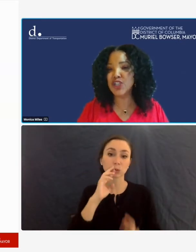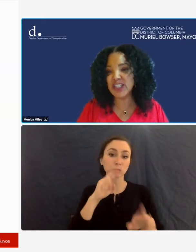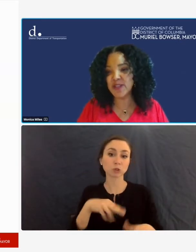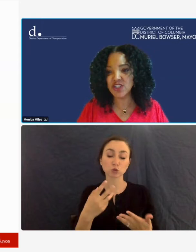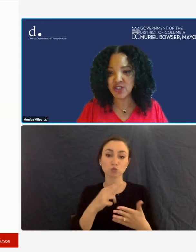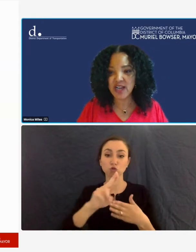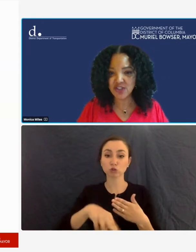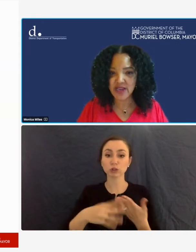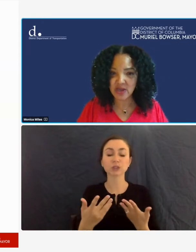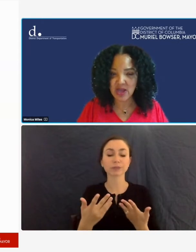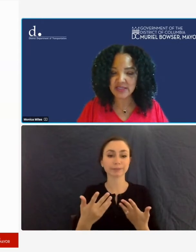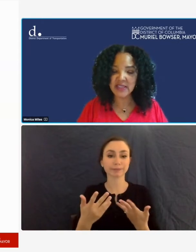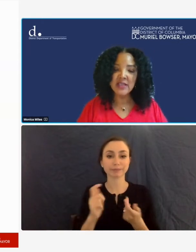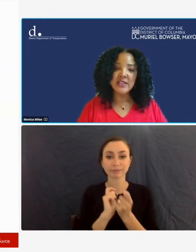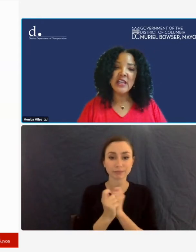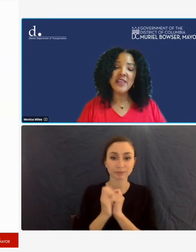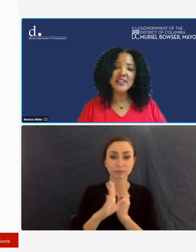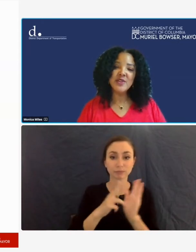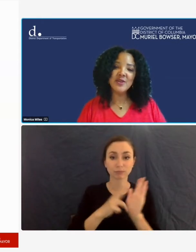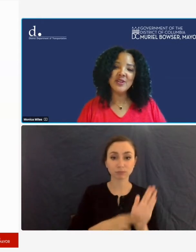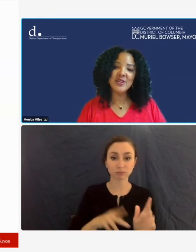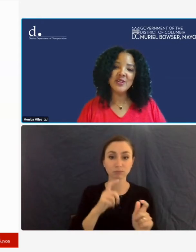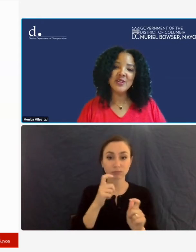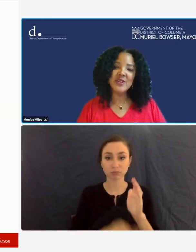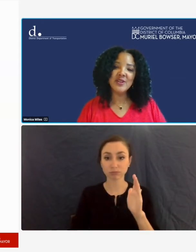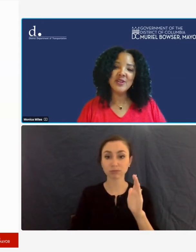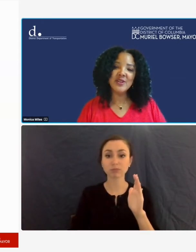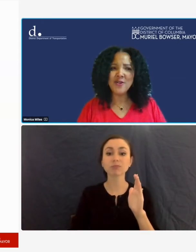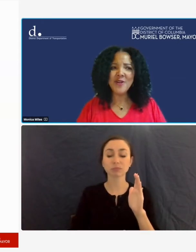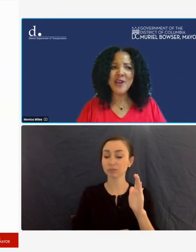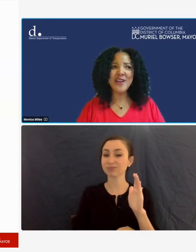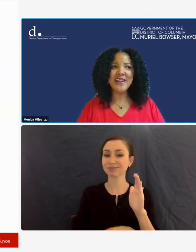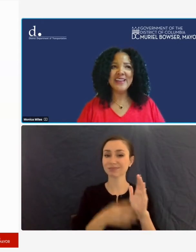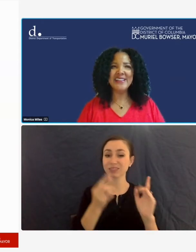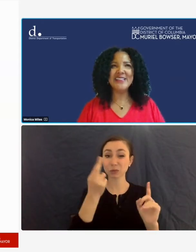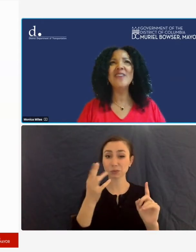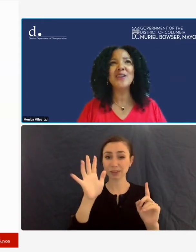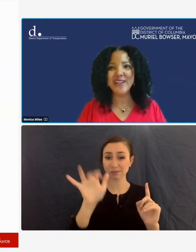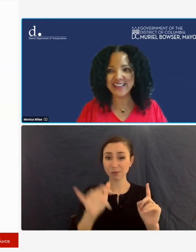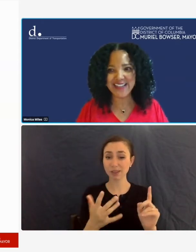to your contract cost and that's because no your overhead rate is never going to be identical